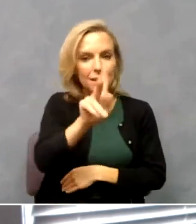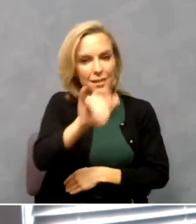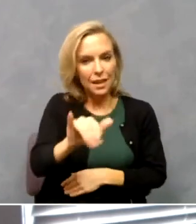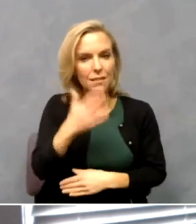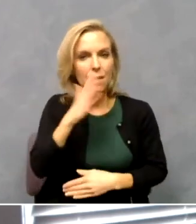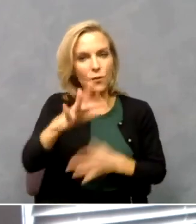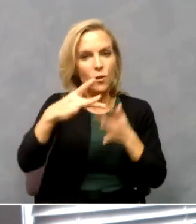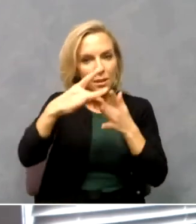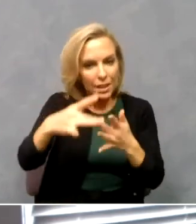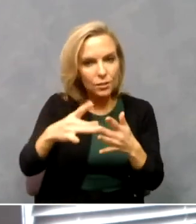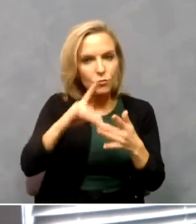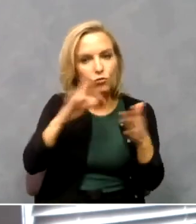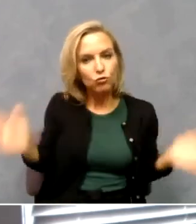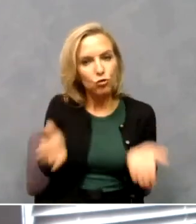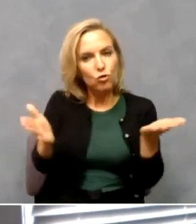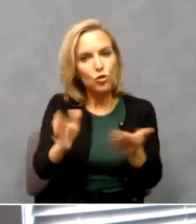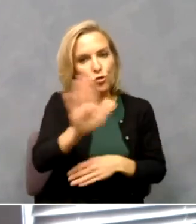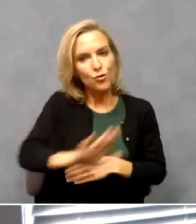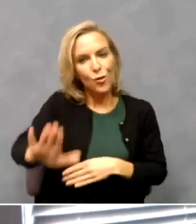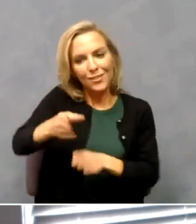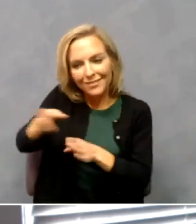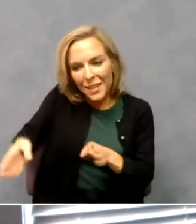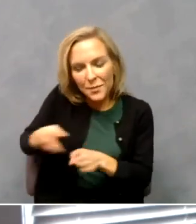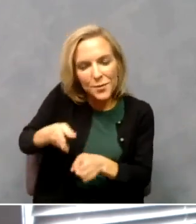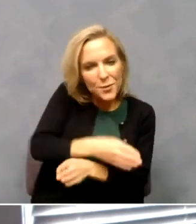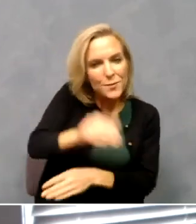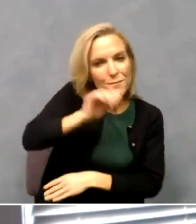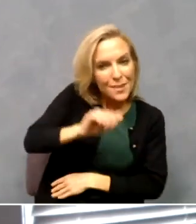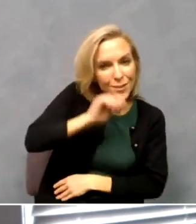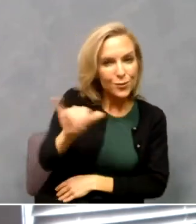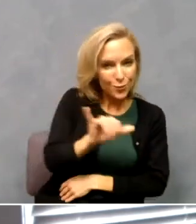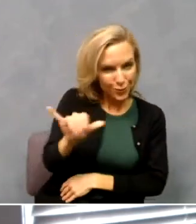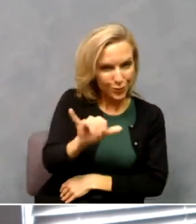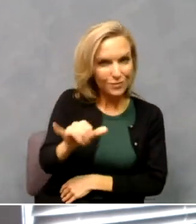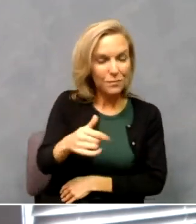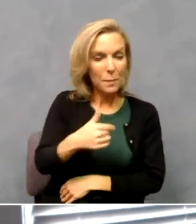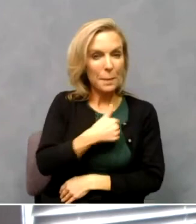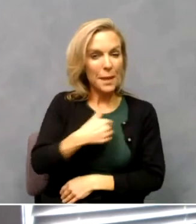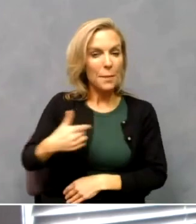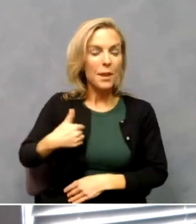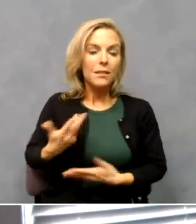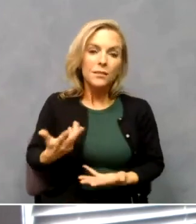your neighbors to be patient. And I would be remiss if I don't add to what the governor said before